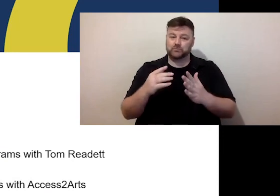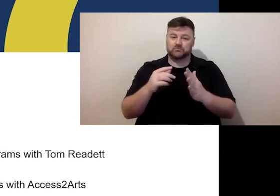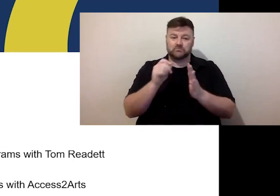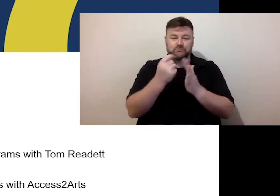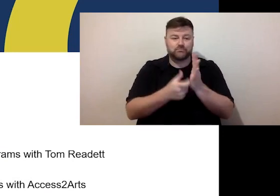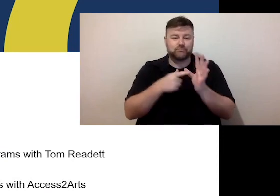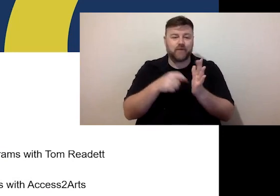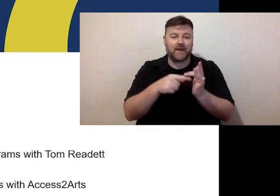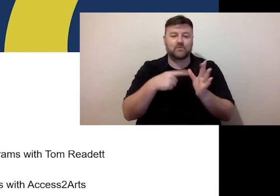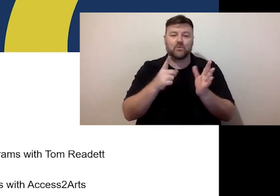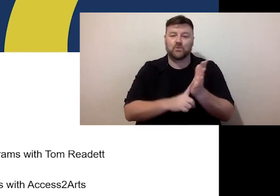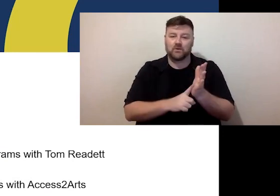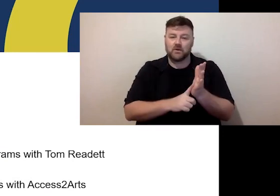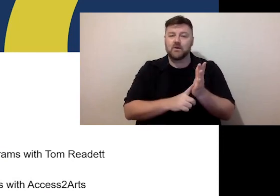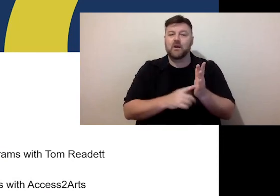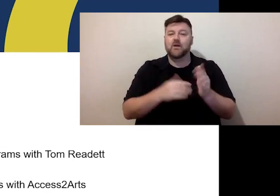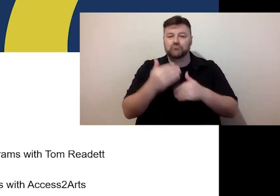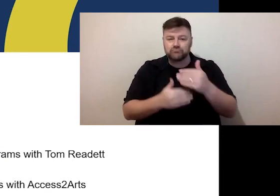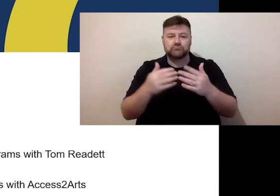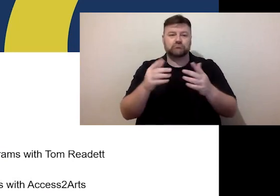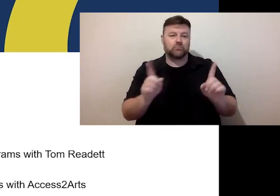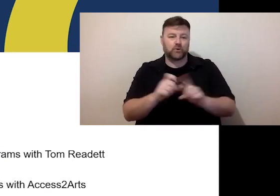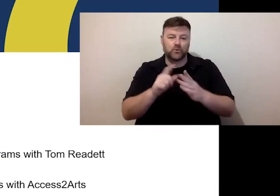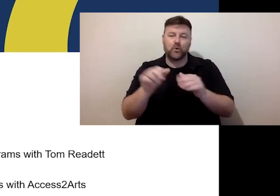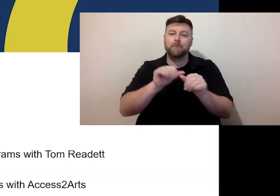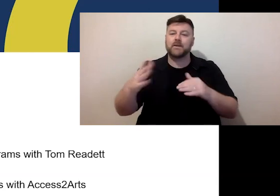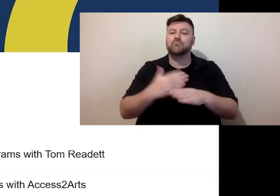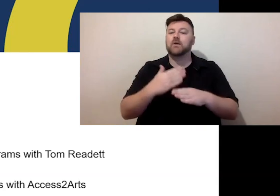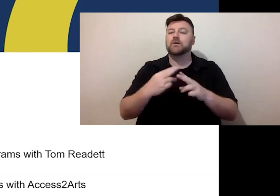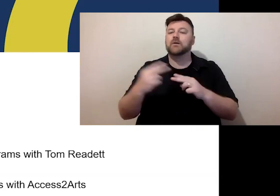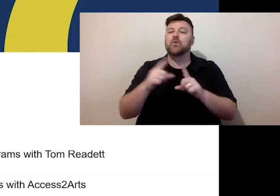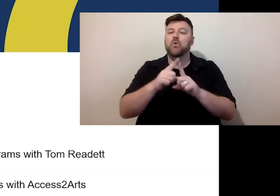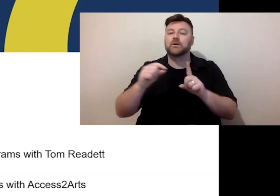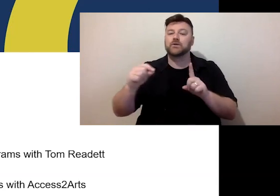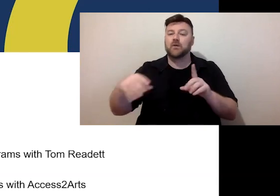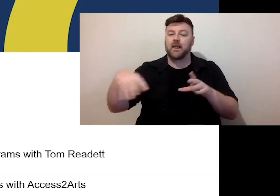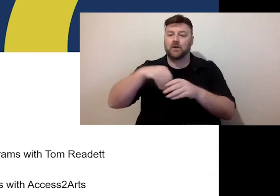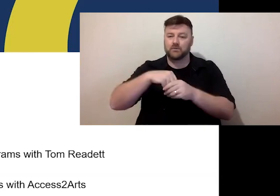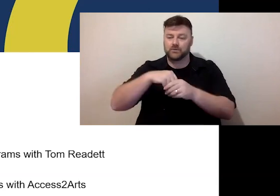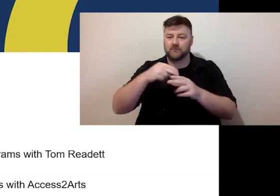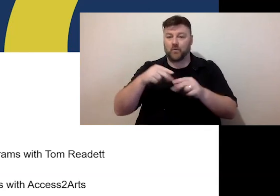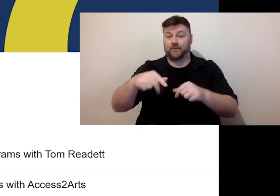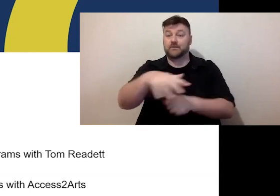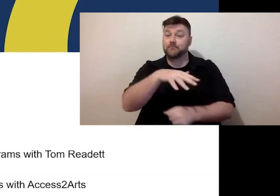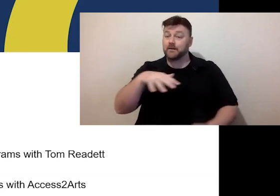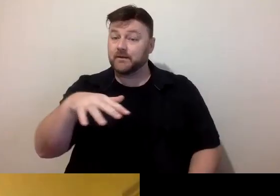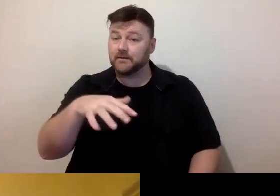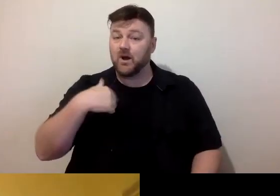processes and best practice for digital inclusion in this space. So, I think that that's it.